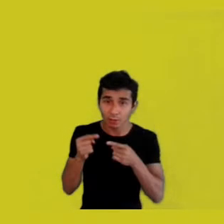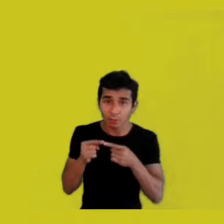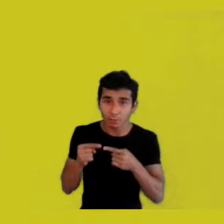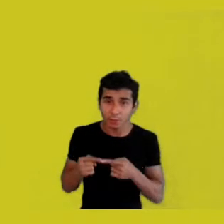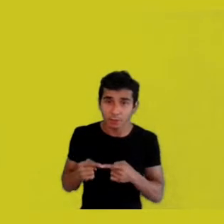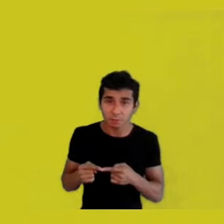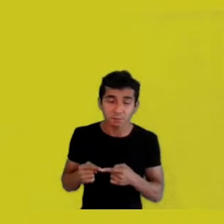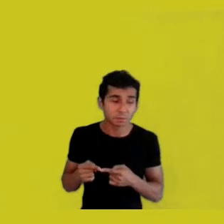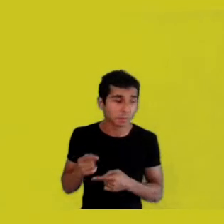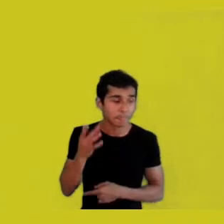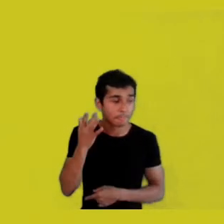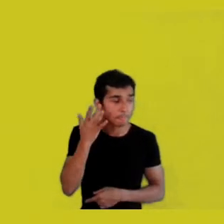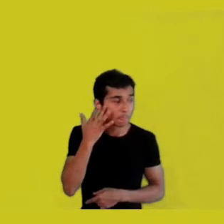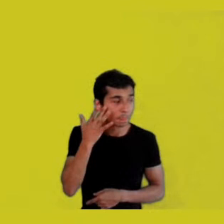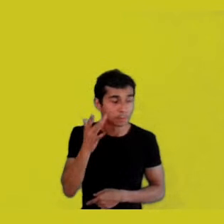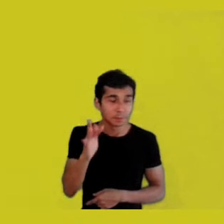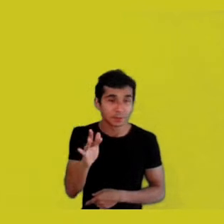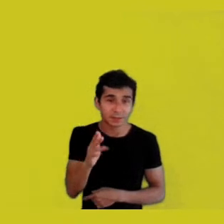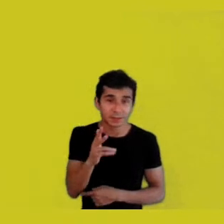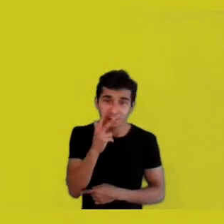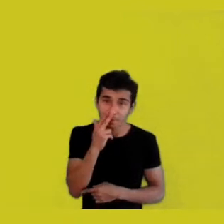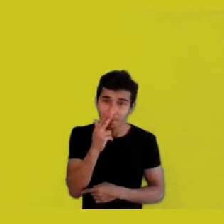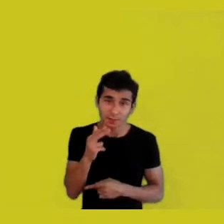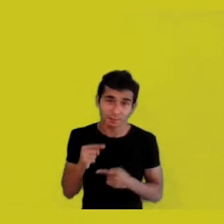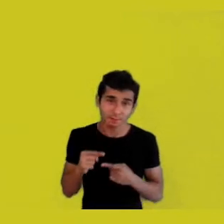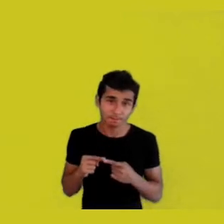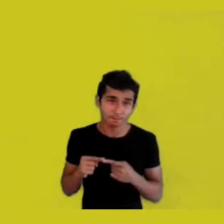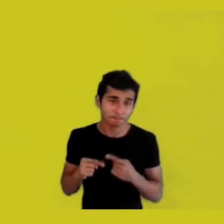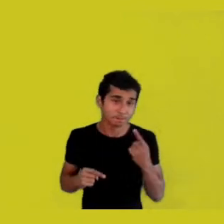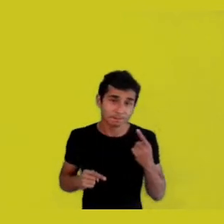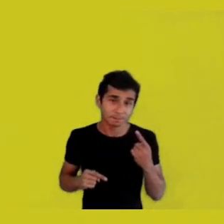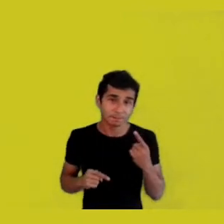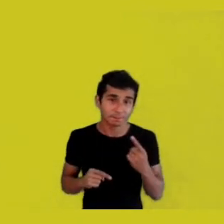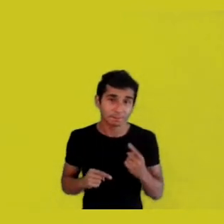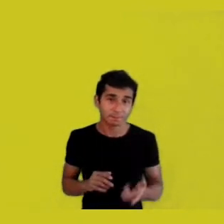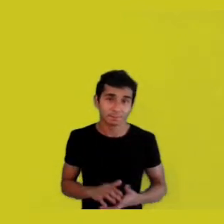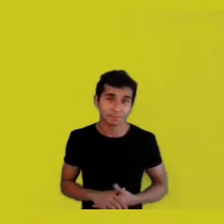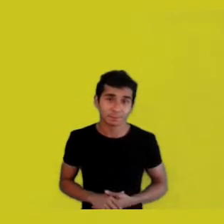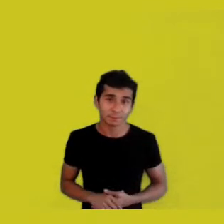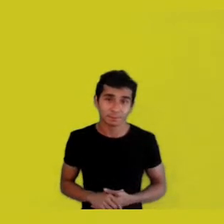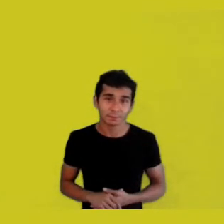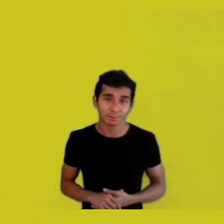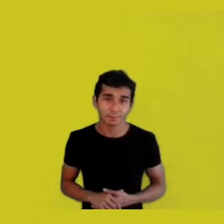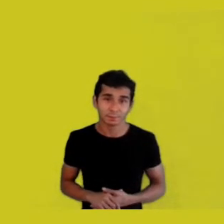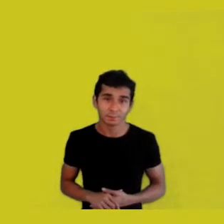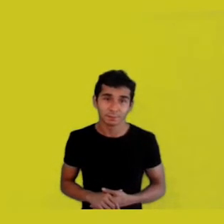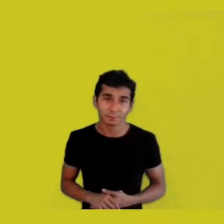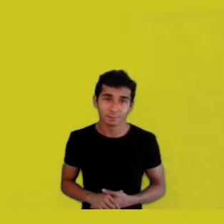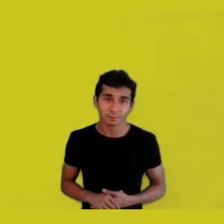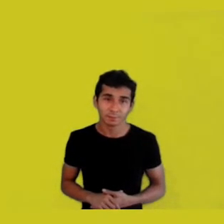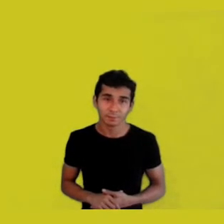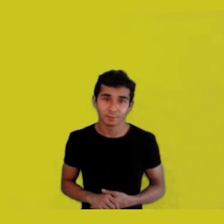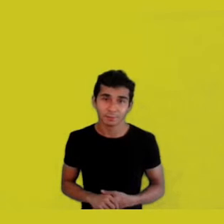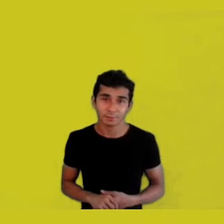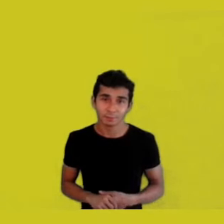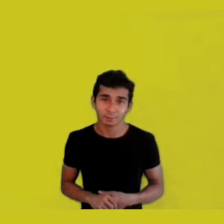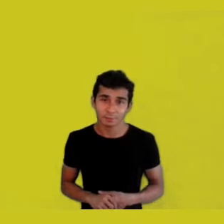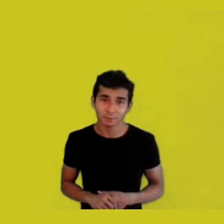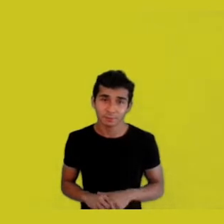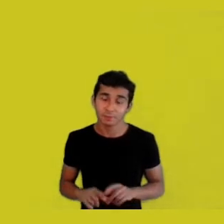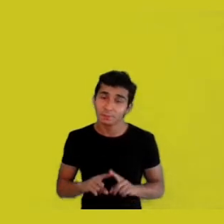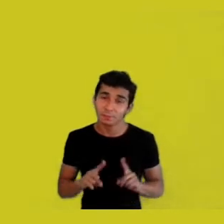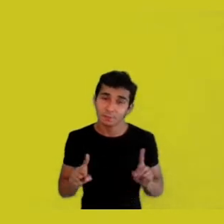that we could experience on the body,